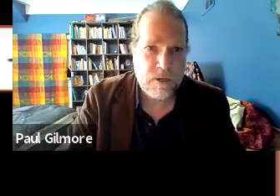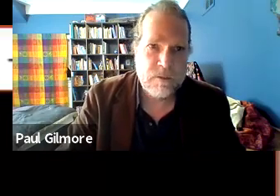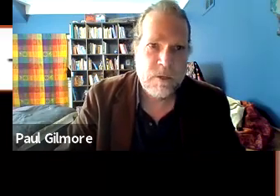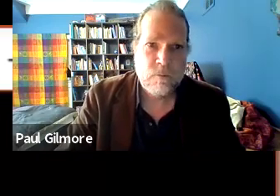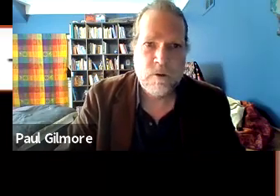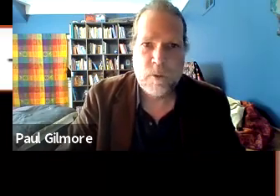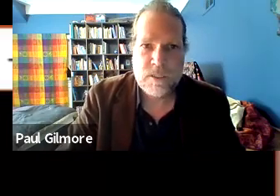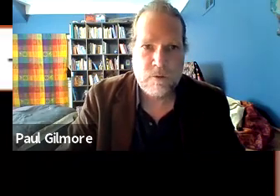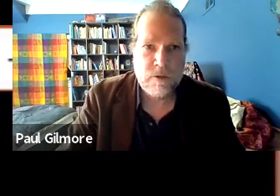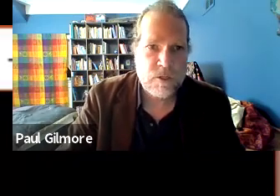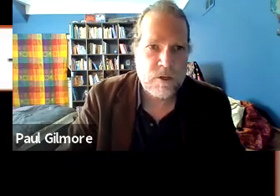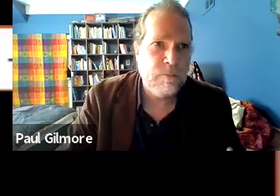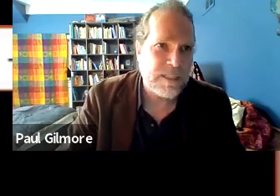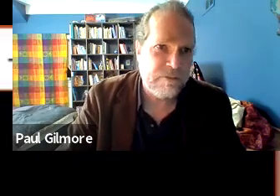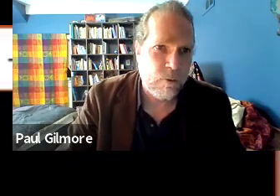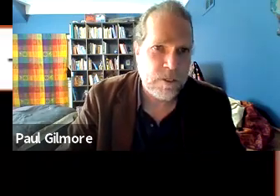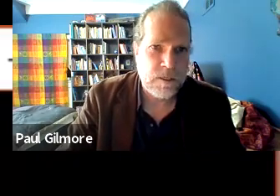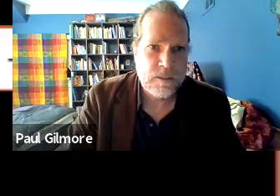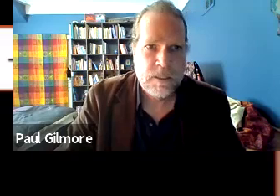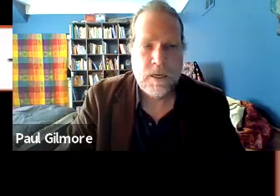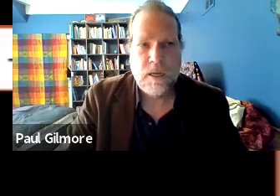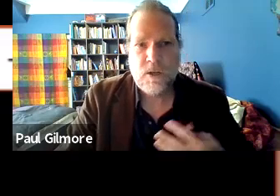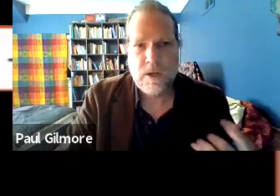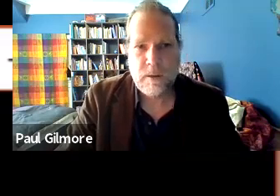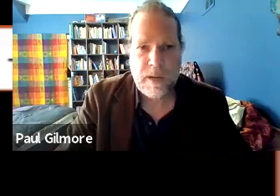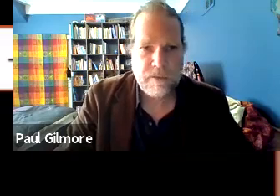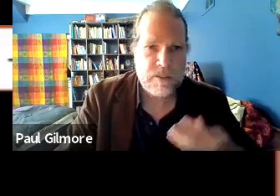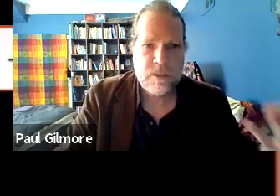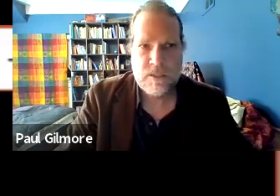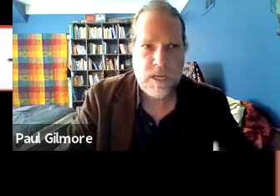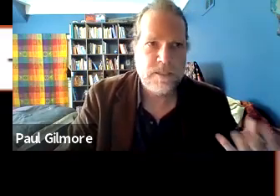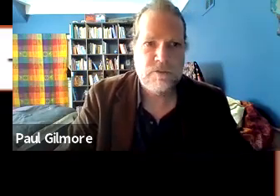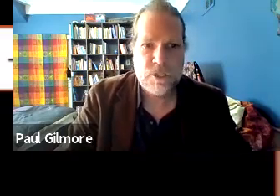zone, wrote a book several years ago Mecca fornia, talking about this, this kind of